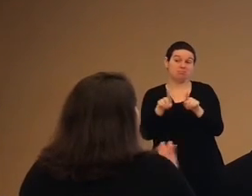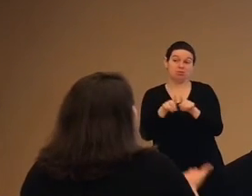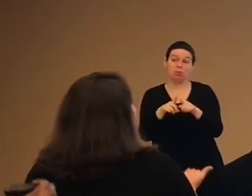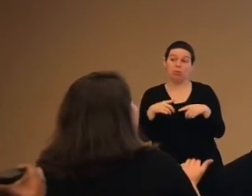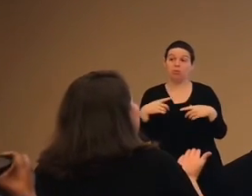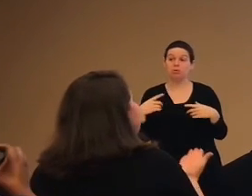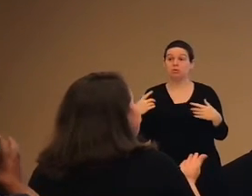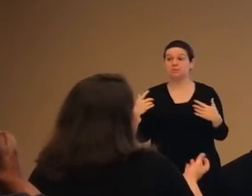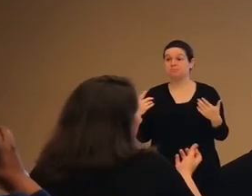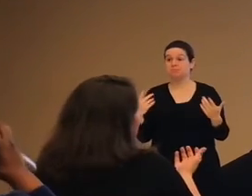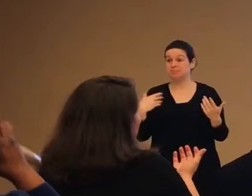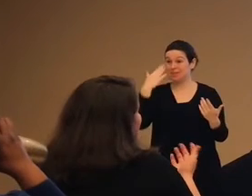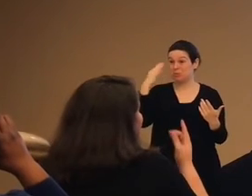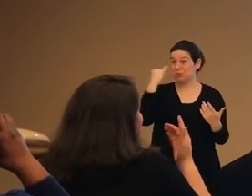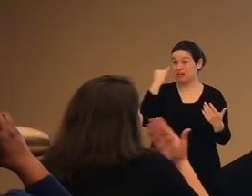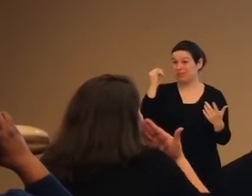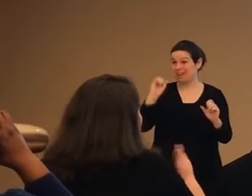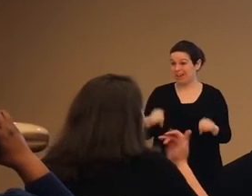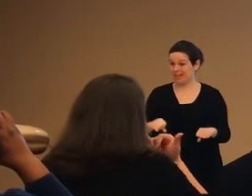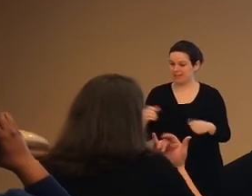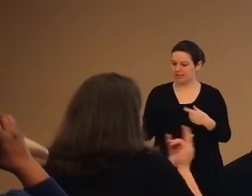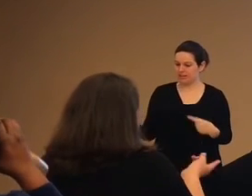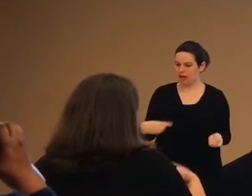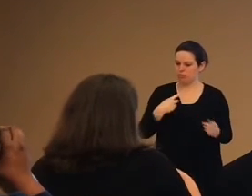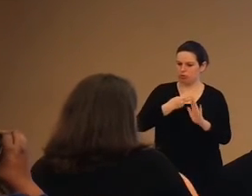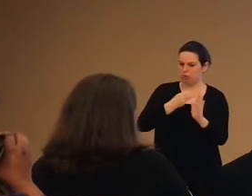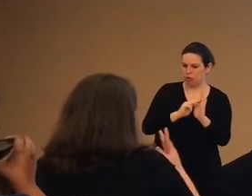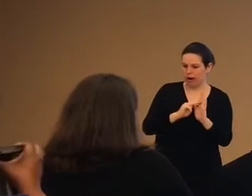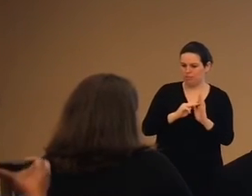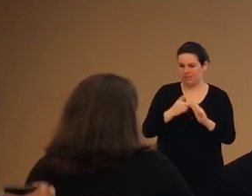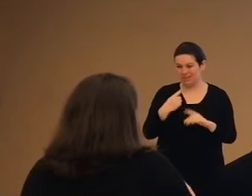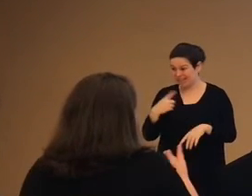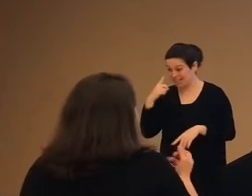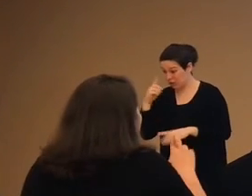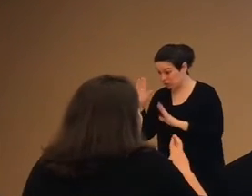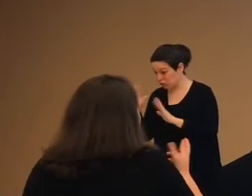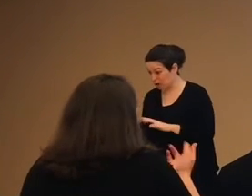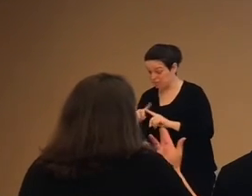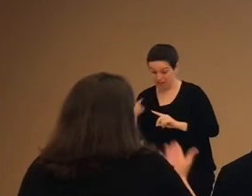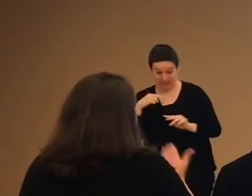they don't know if they can come to program the lake that sounds really great or maybe they see the program the